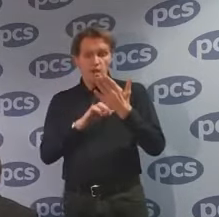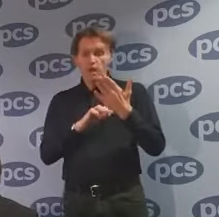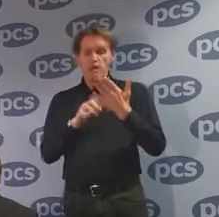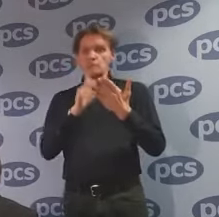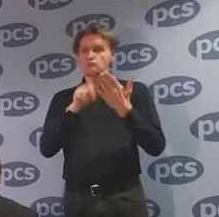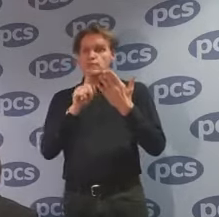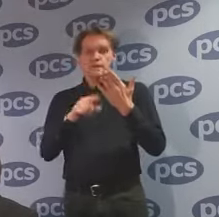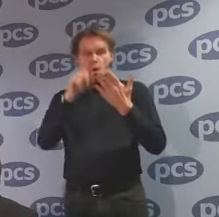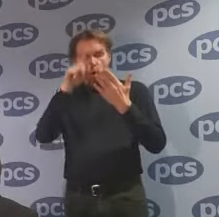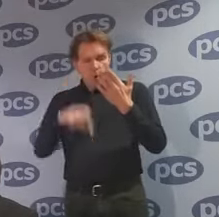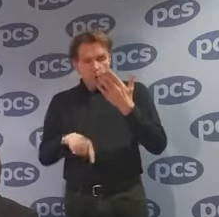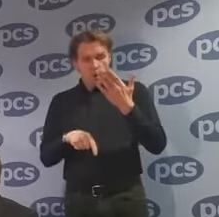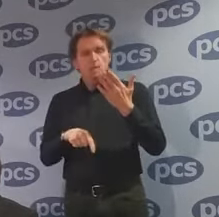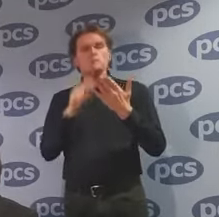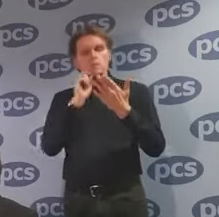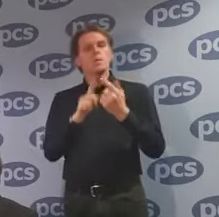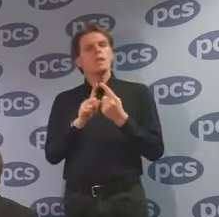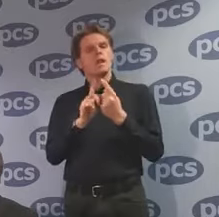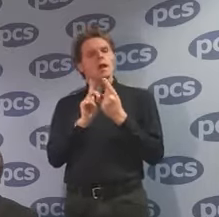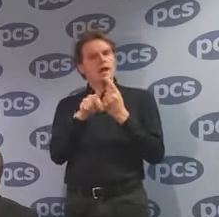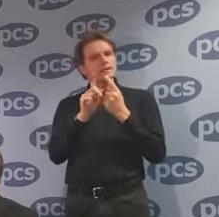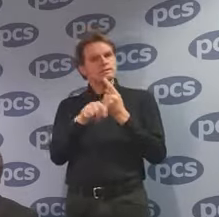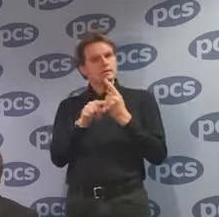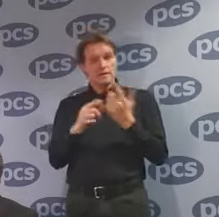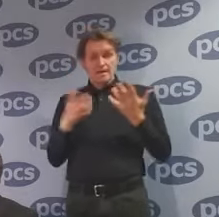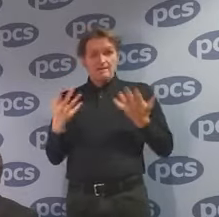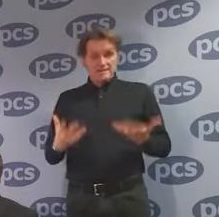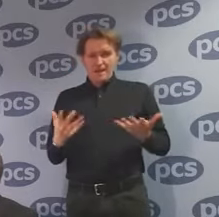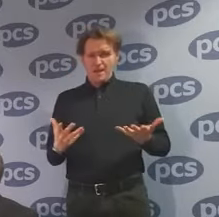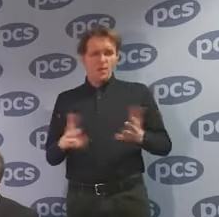endeavor to get answers to people who we can't answer on the Facebook live event